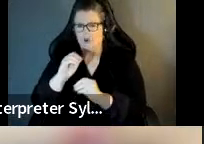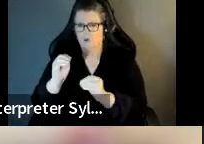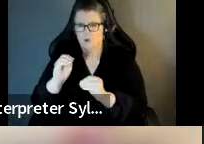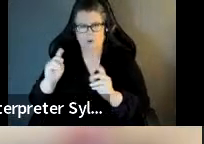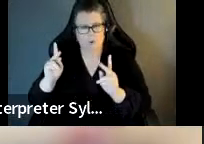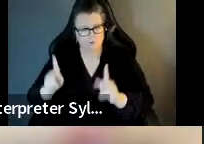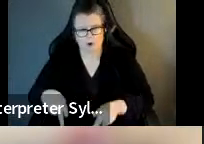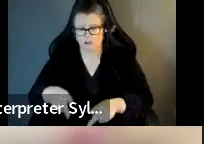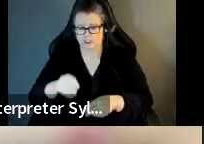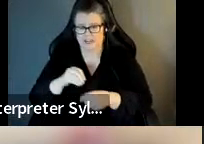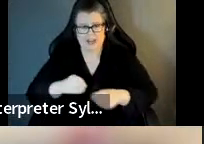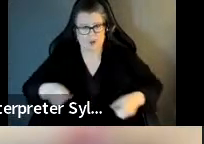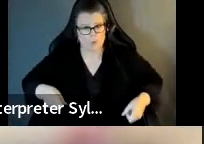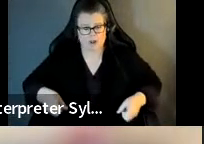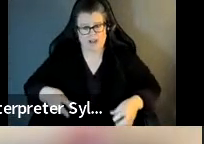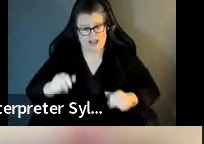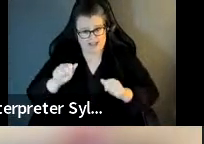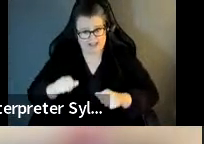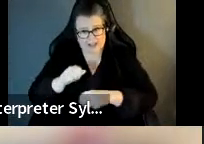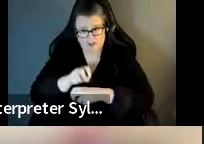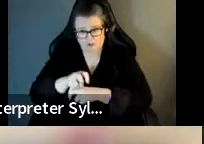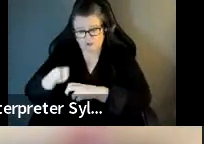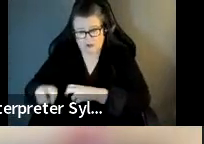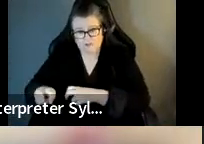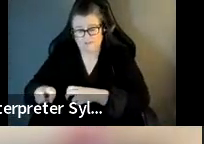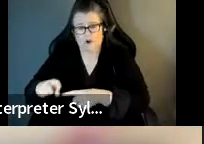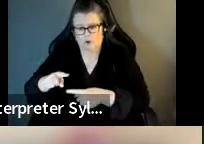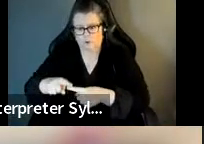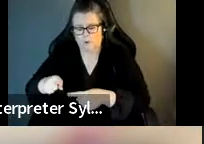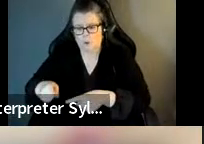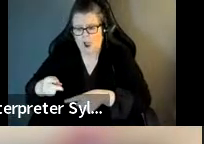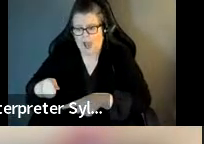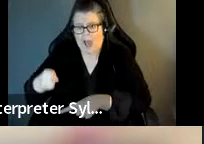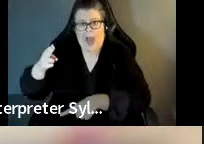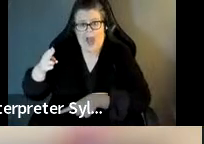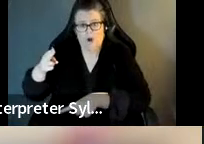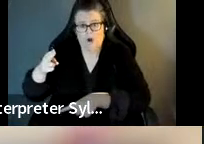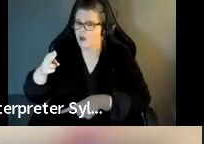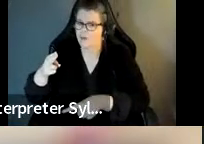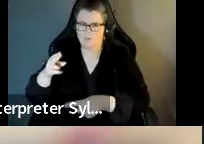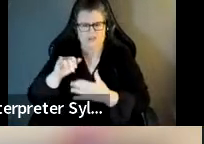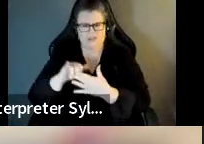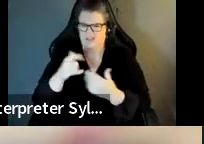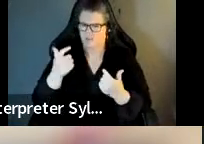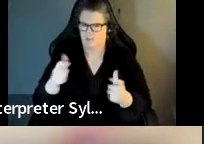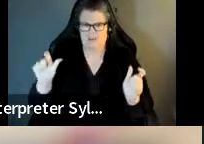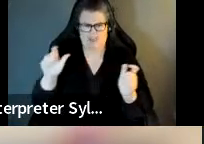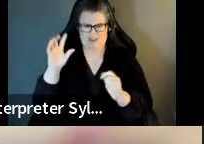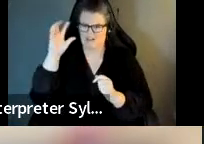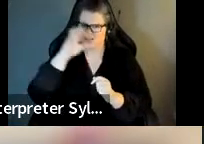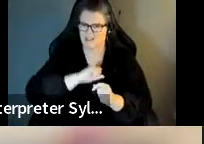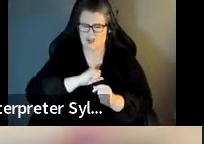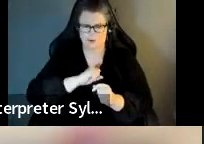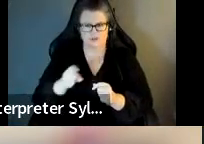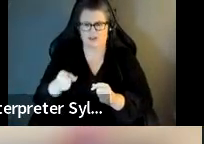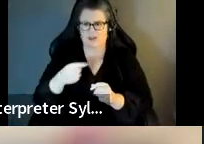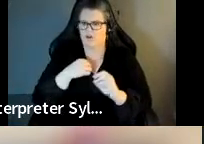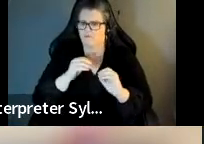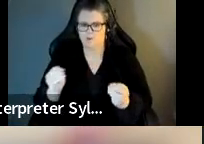to a surface higher up than the lowest measured point of the wheelchair is a huge assumption, and it's not backed by evidence from any study.